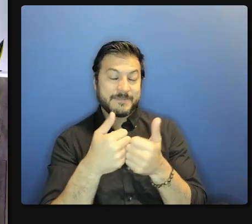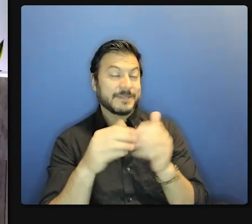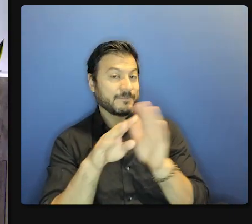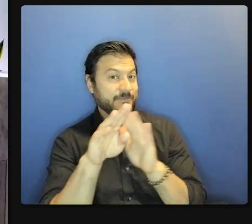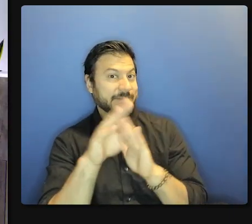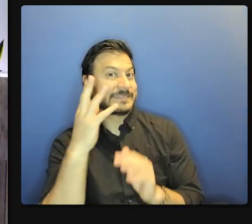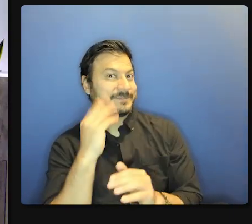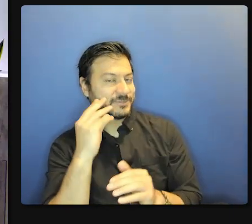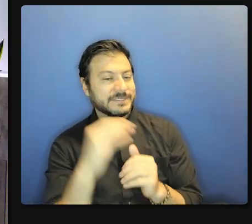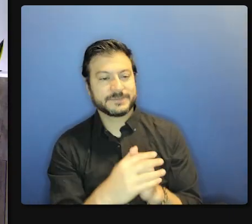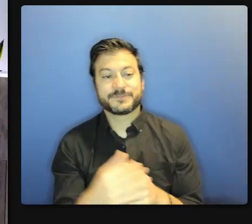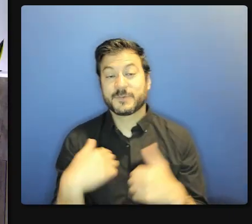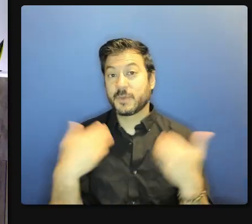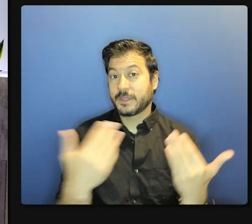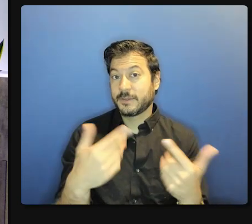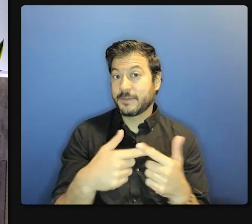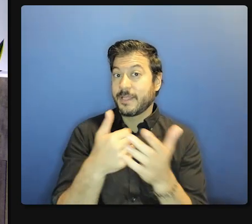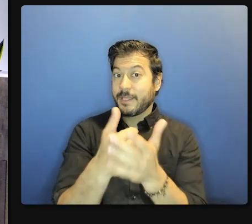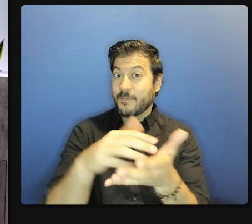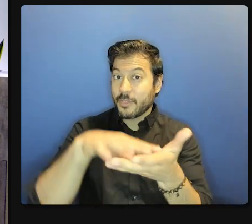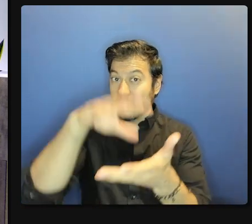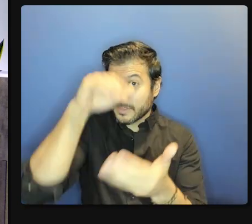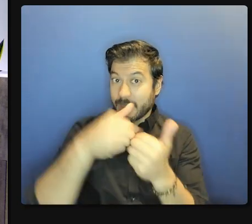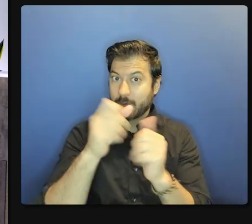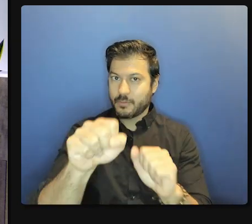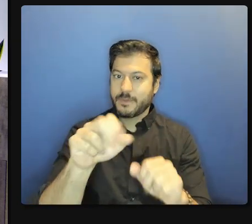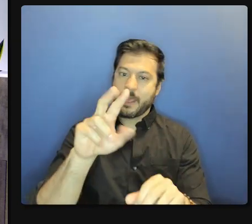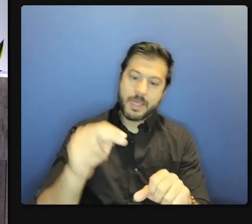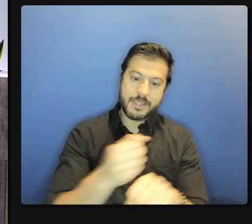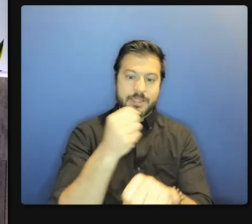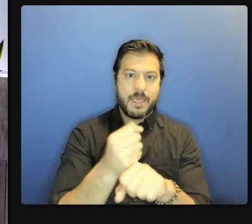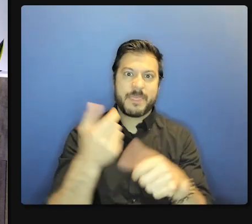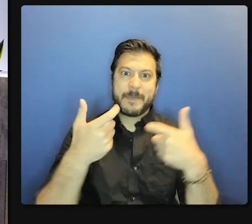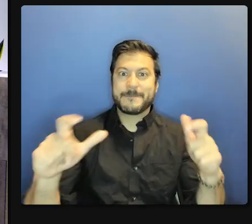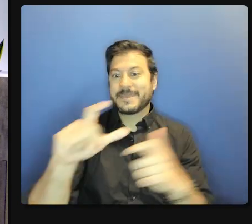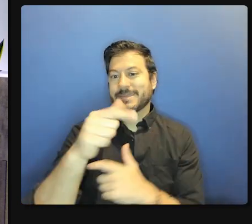We're here to help you learn how you can bridge the gap